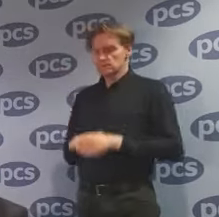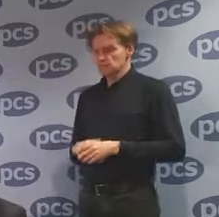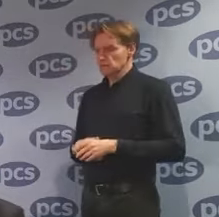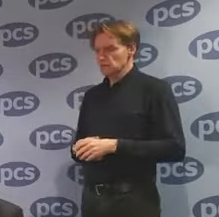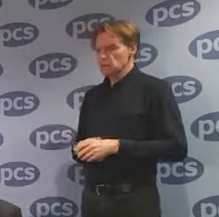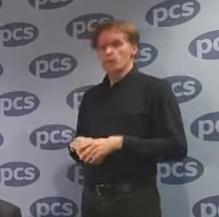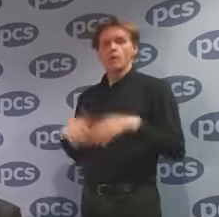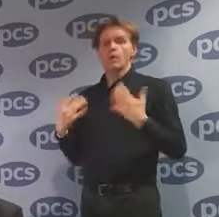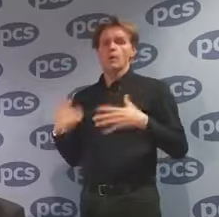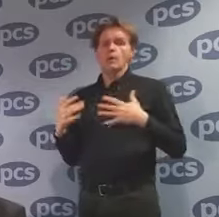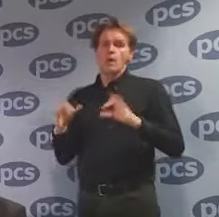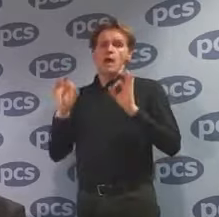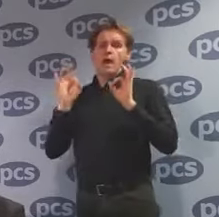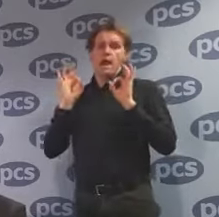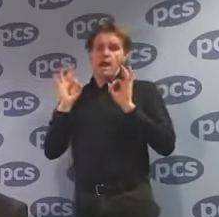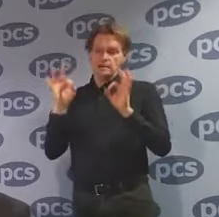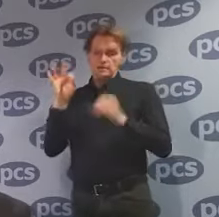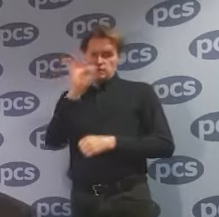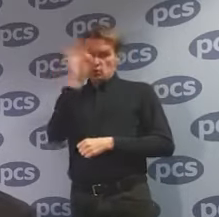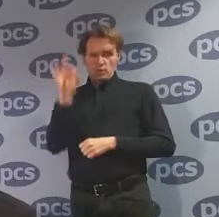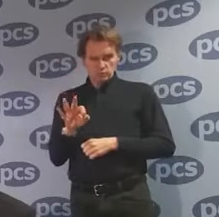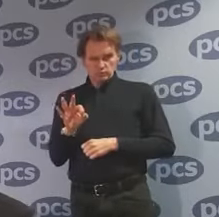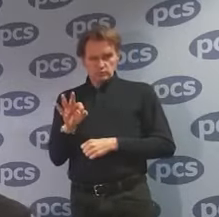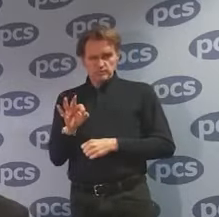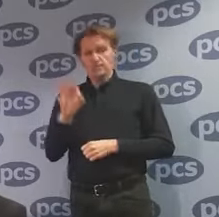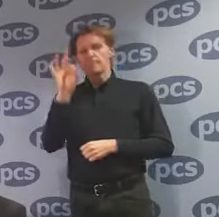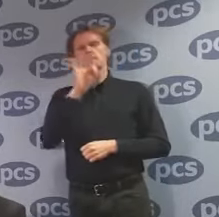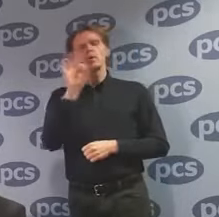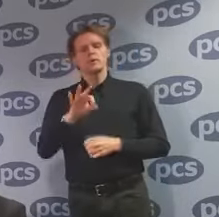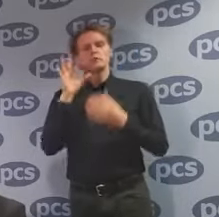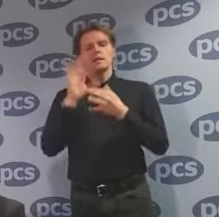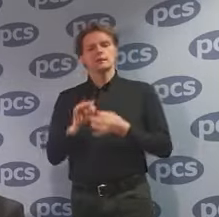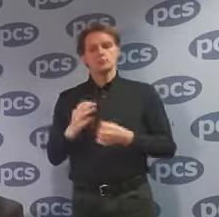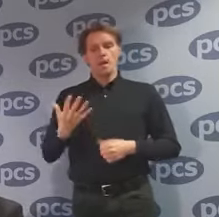of course the question of pay progression is particularly important if